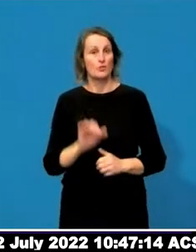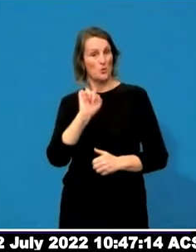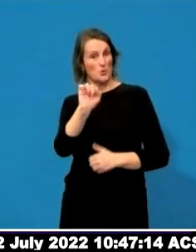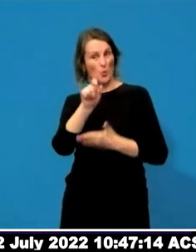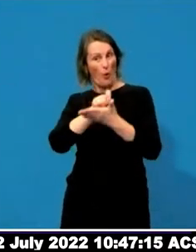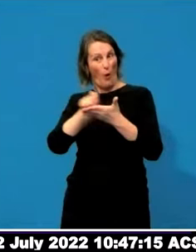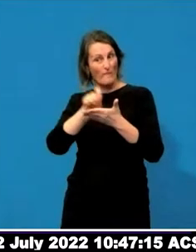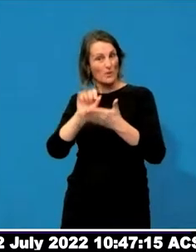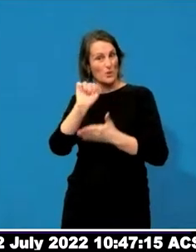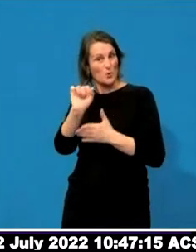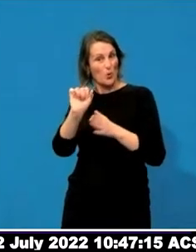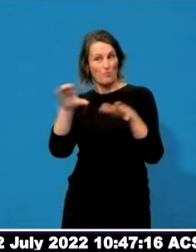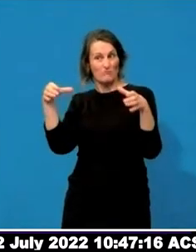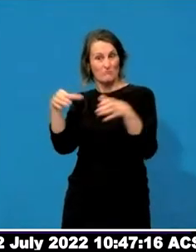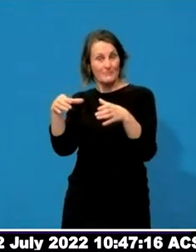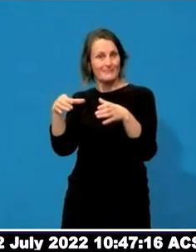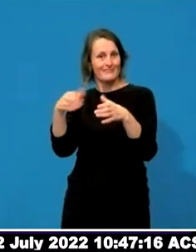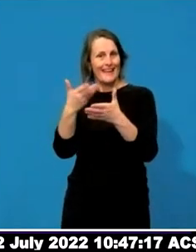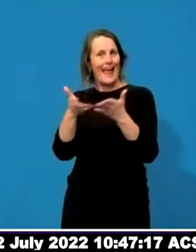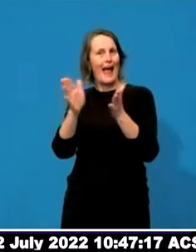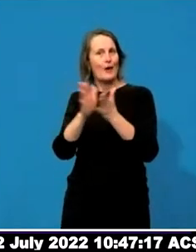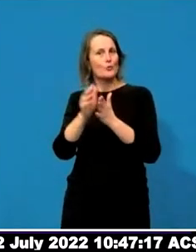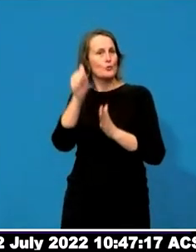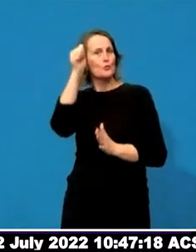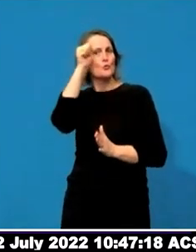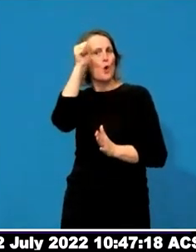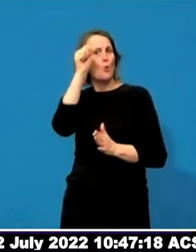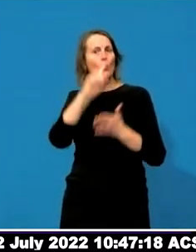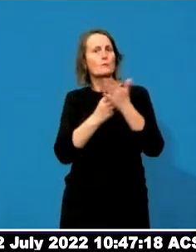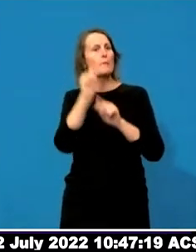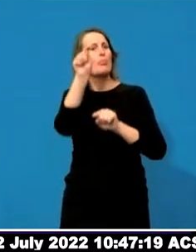in those communities, given the fact that you have a limited travel capacity? Yes.